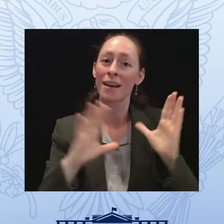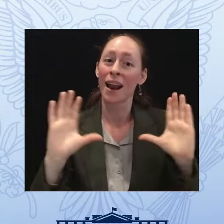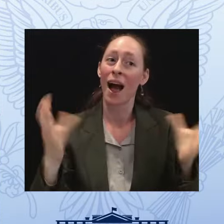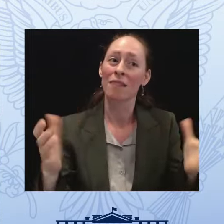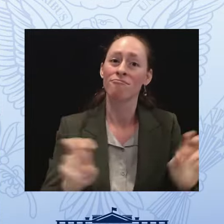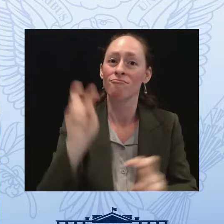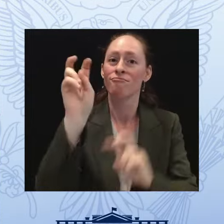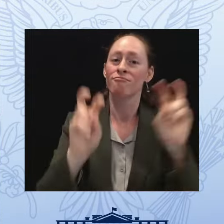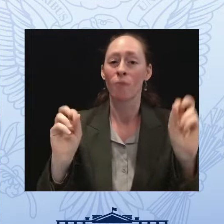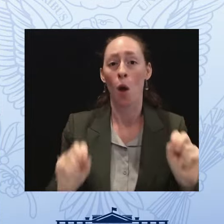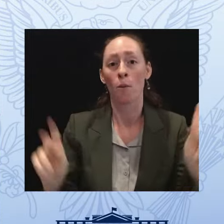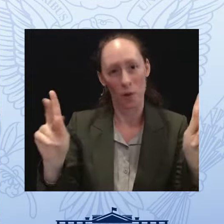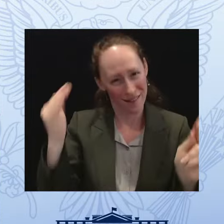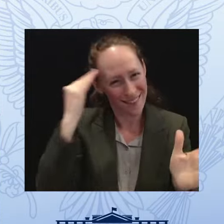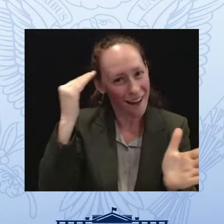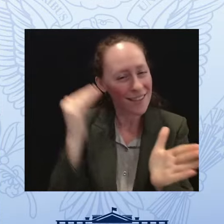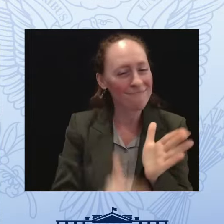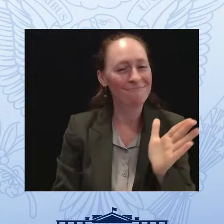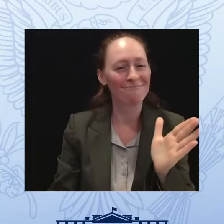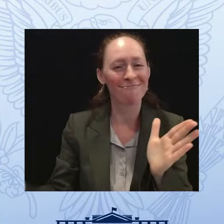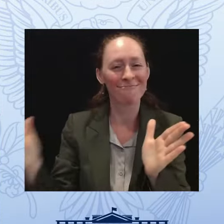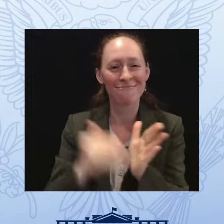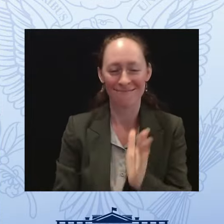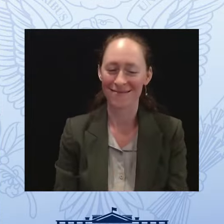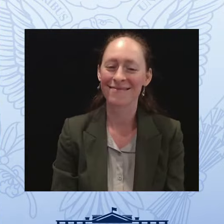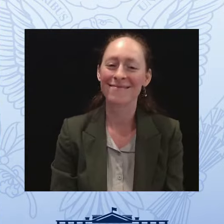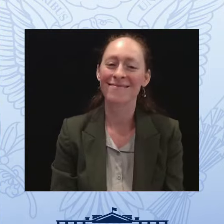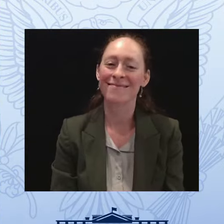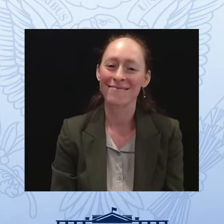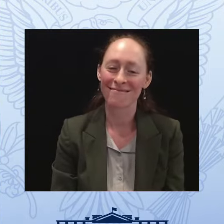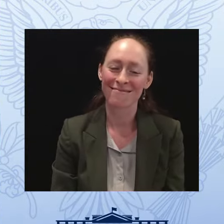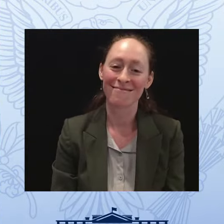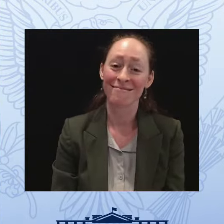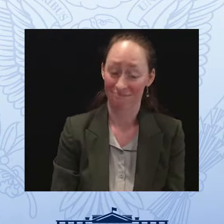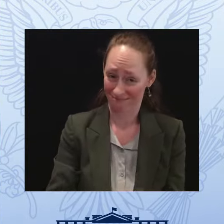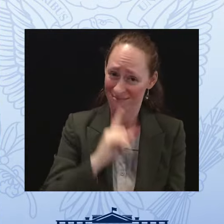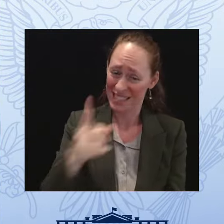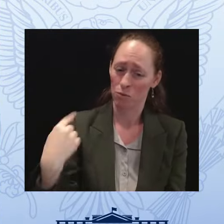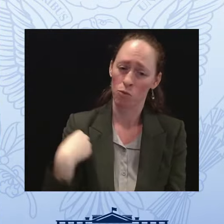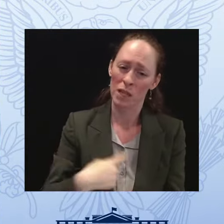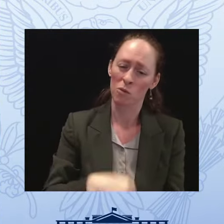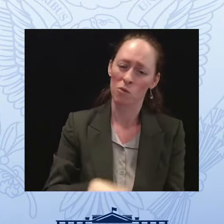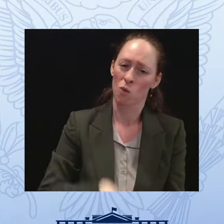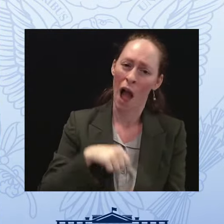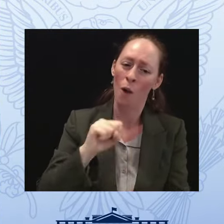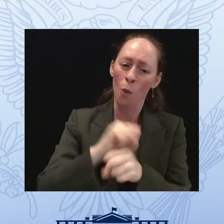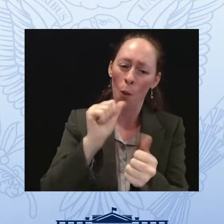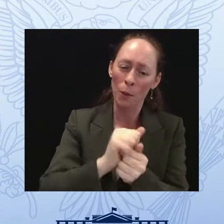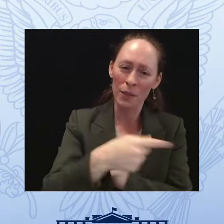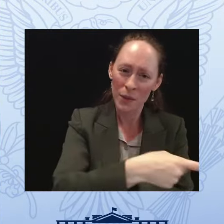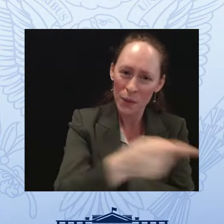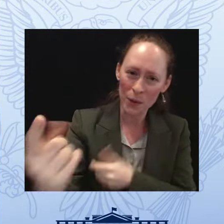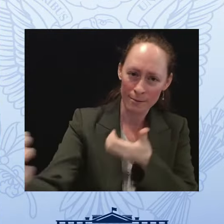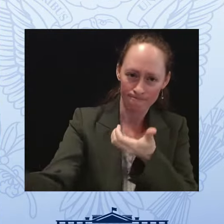and to create more avenues to reliable, affordable, high quality child care.